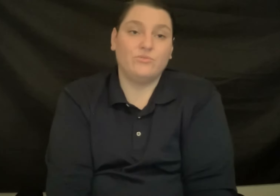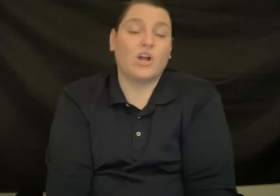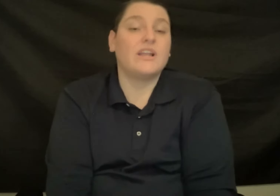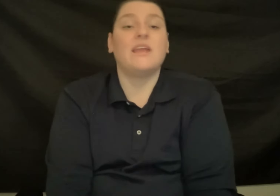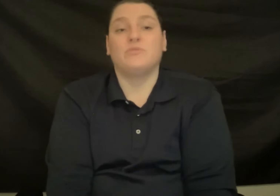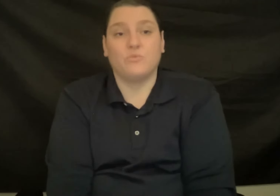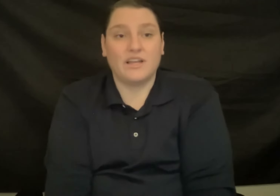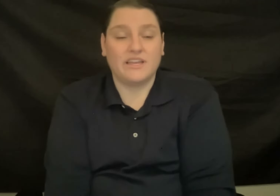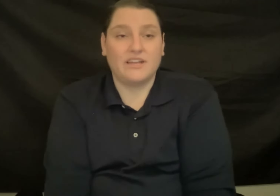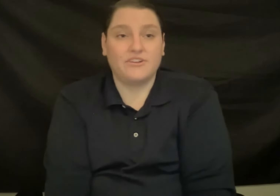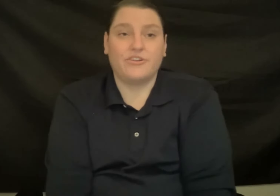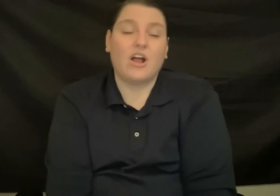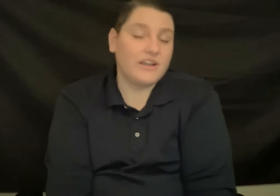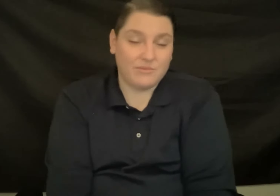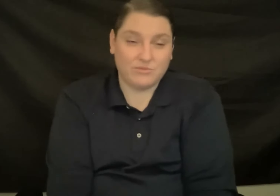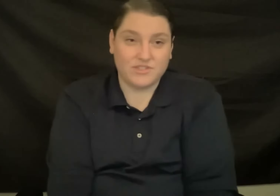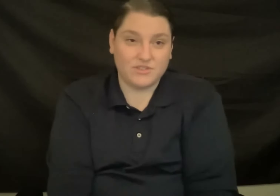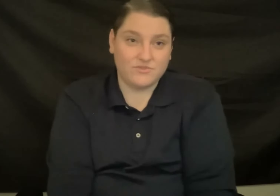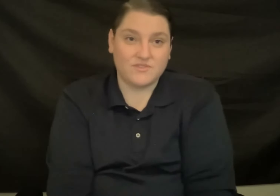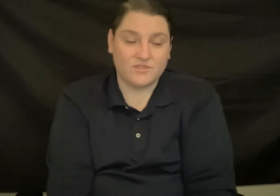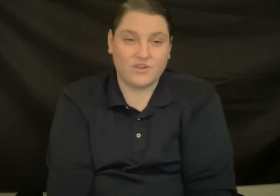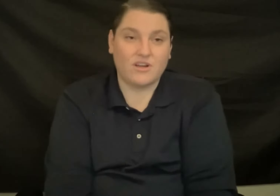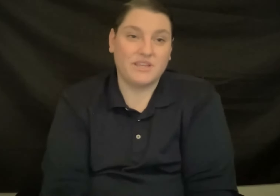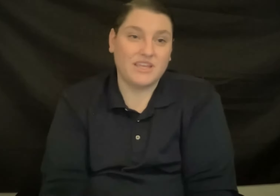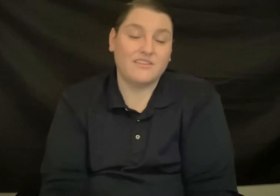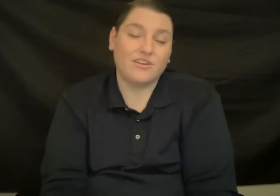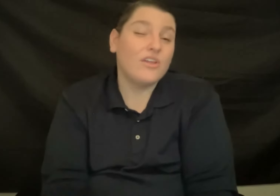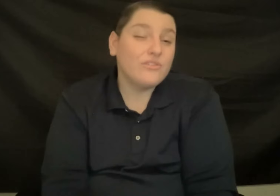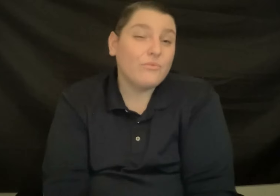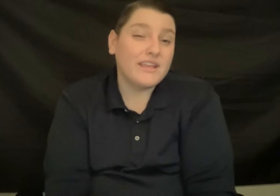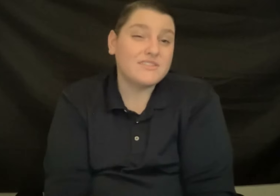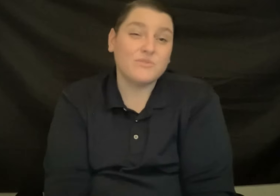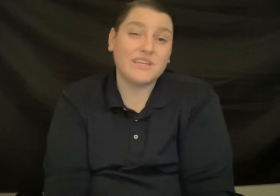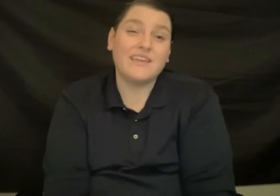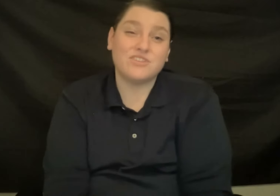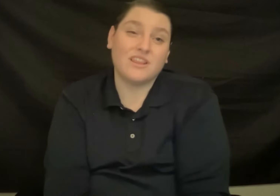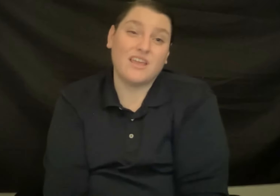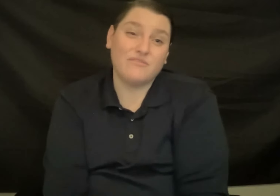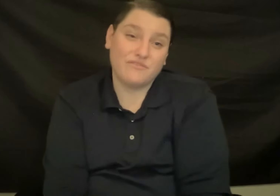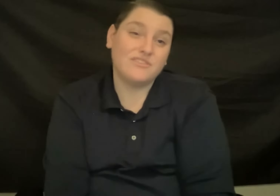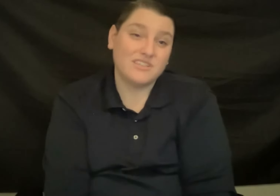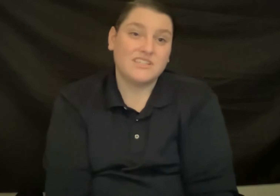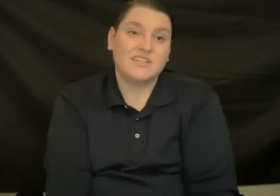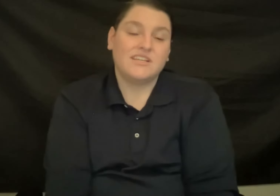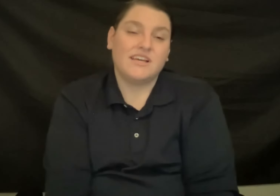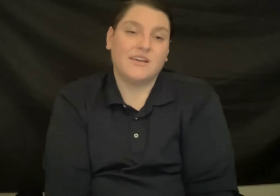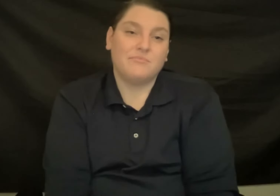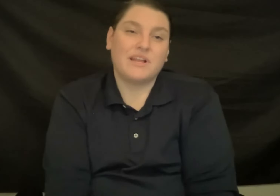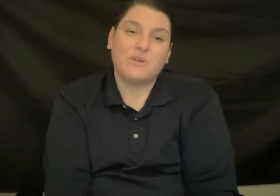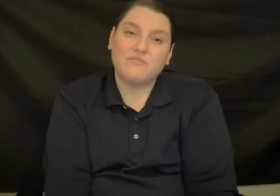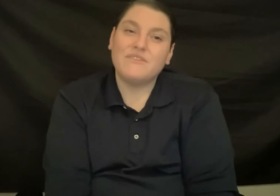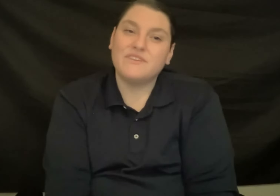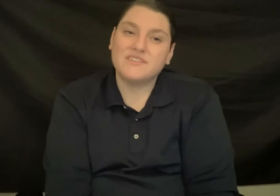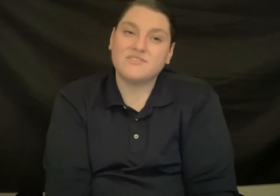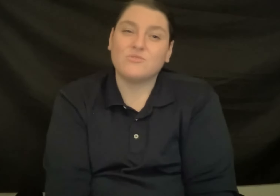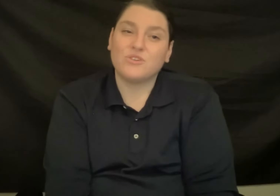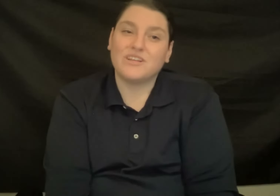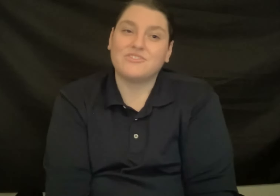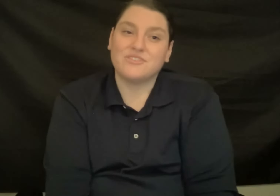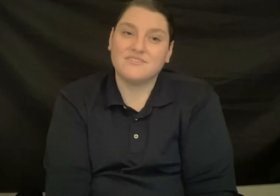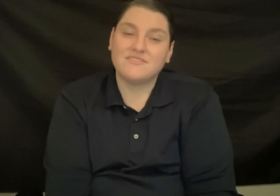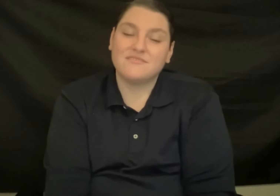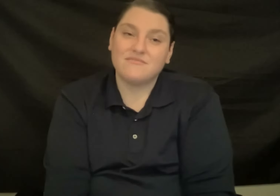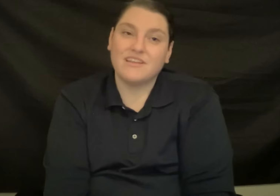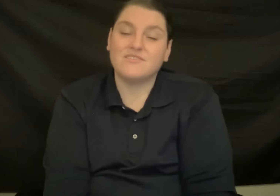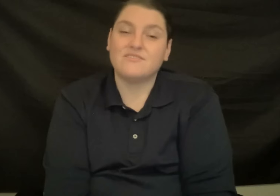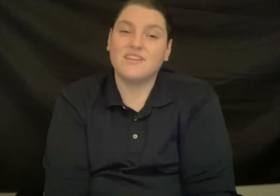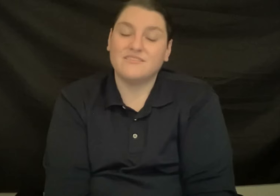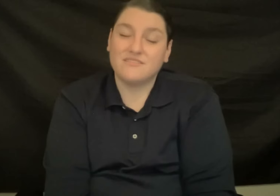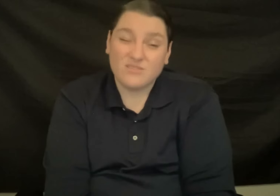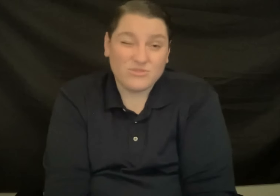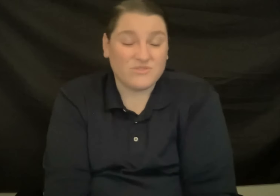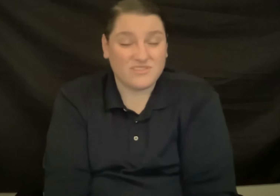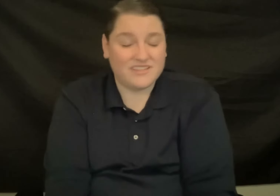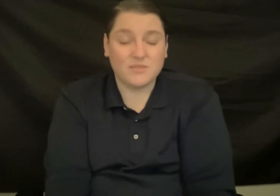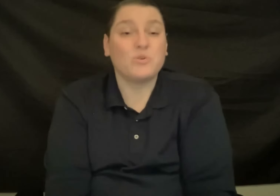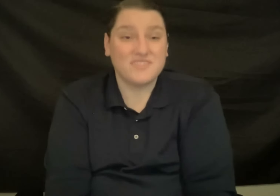as you can, learning to walk again, requires that folks are willing to practice. That's one way to increase your chances, is too practice and engage in fizz kl therapy and rehab.